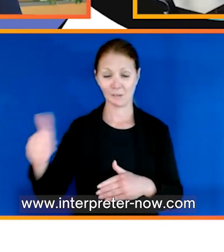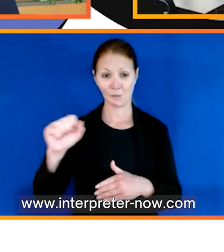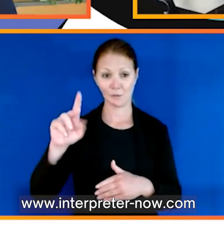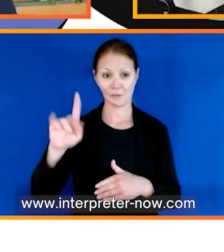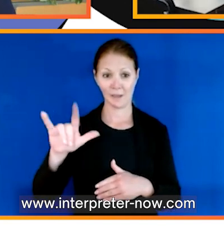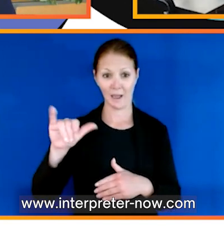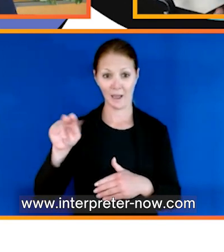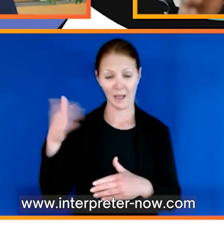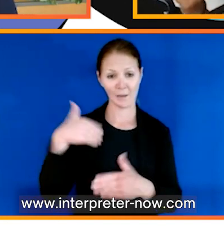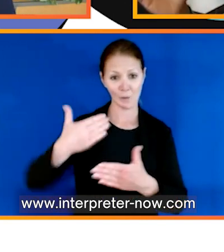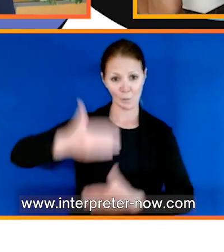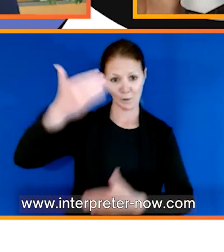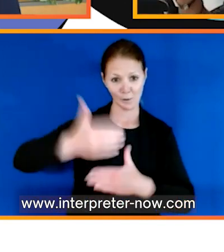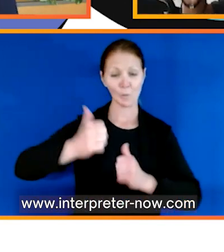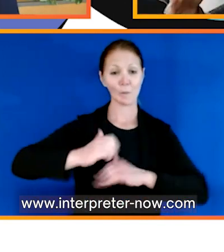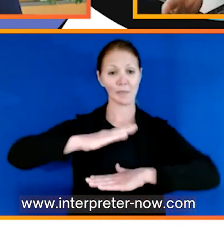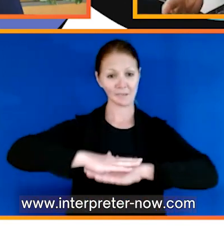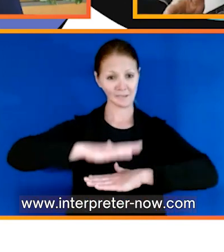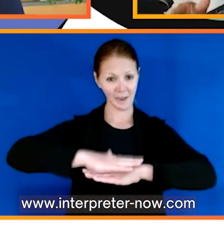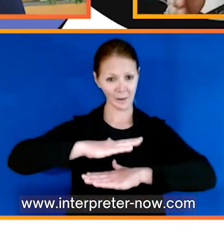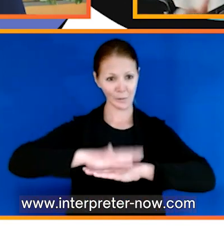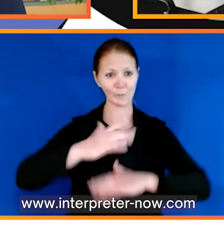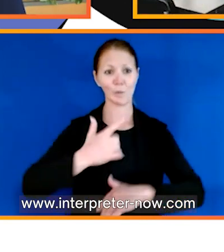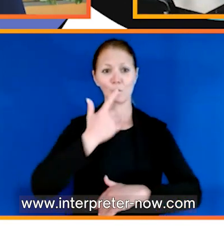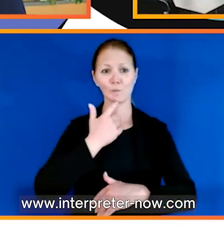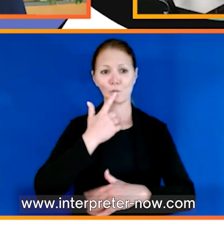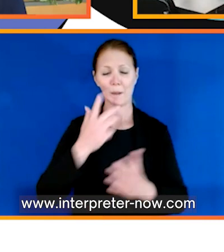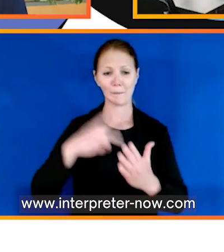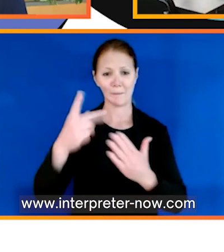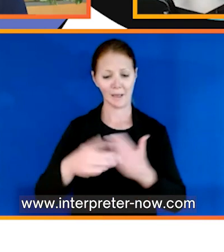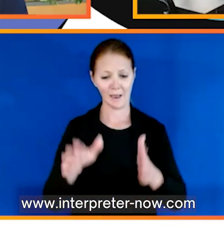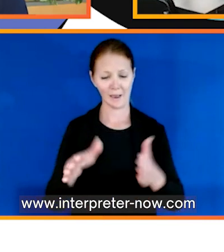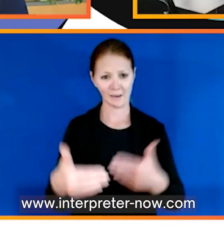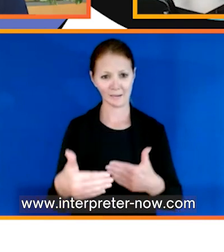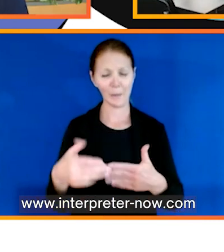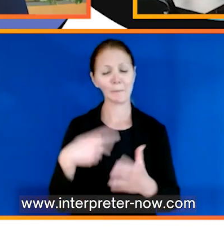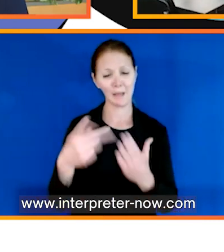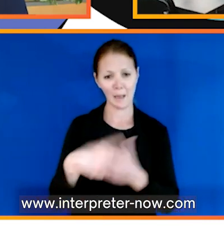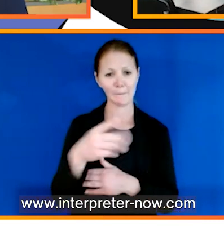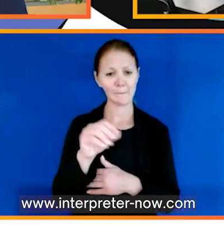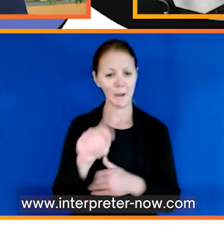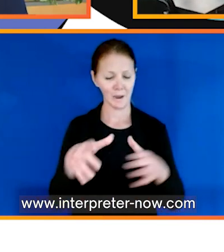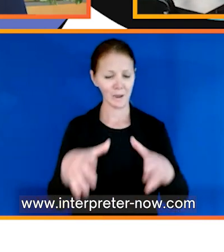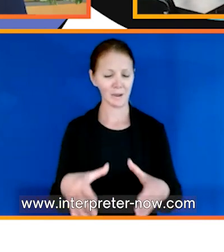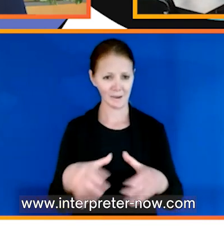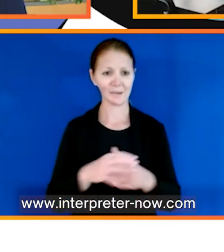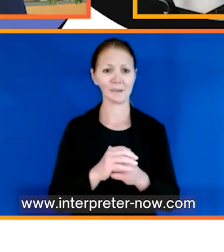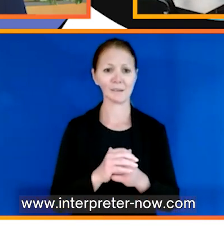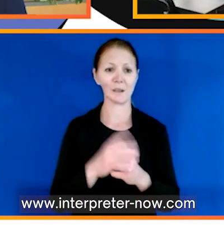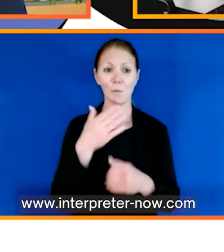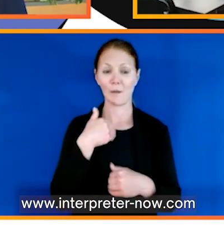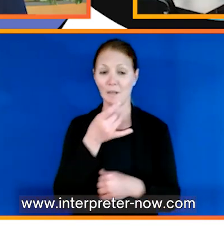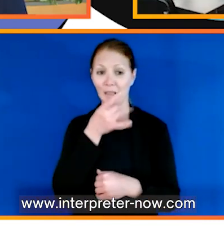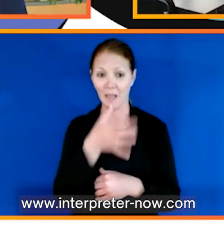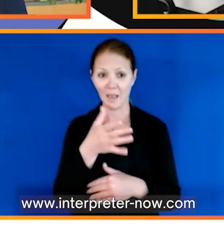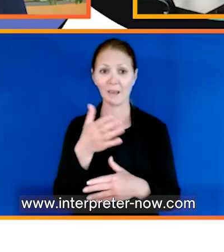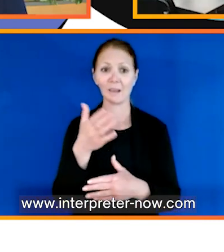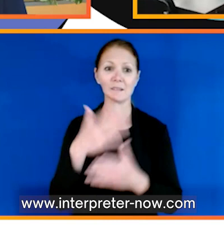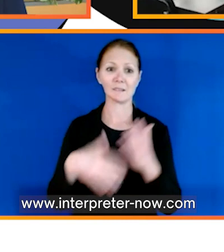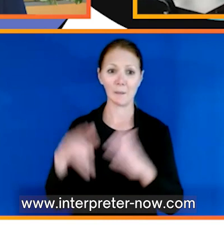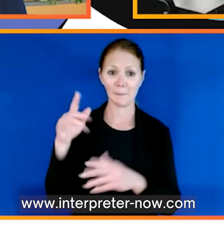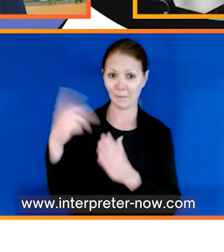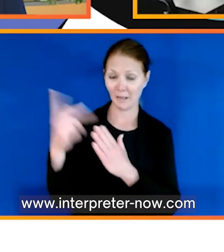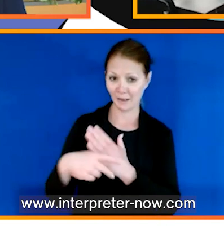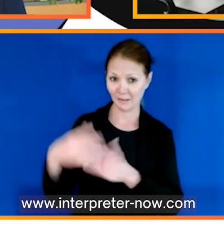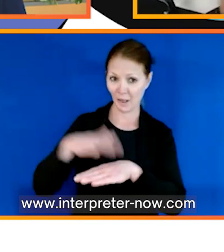Next to the skyline is a window, with a table with a red plant pot, with a light and some